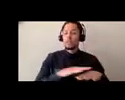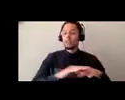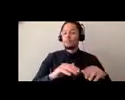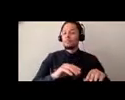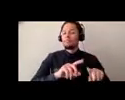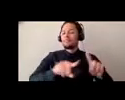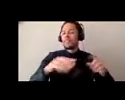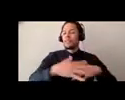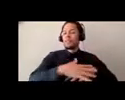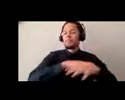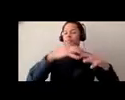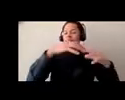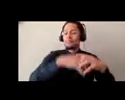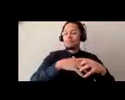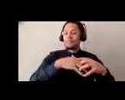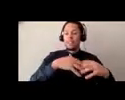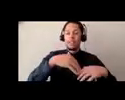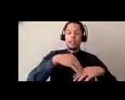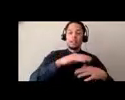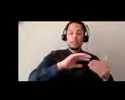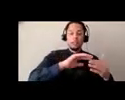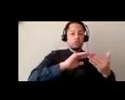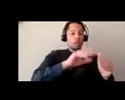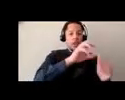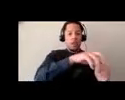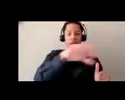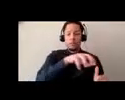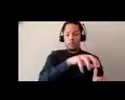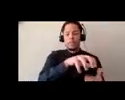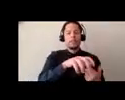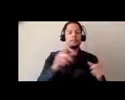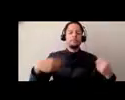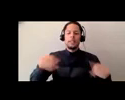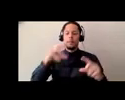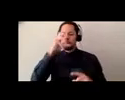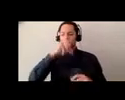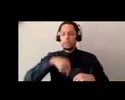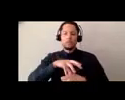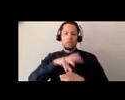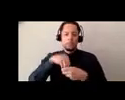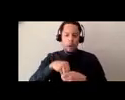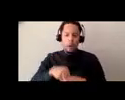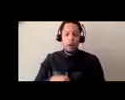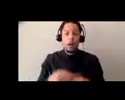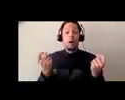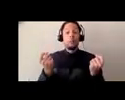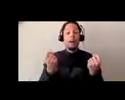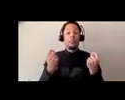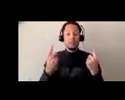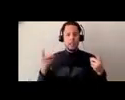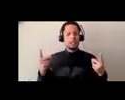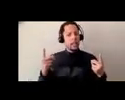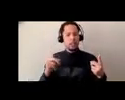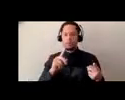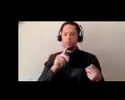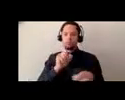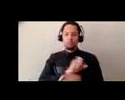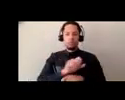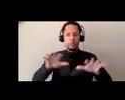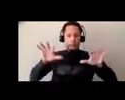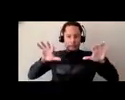So all of these individuals are very much active within our DAN coalition.